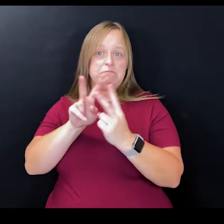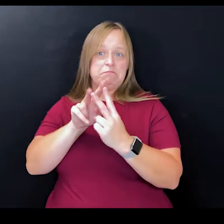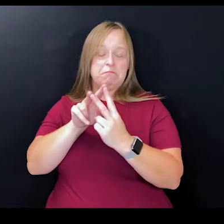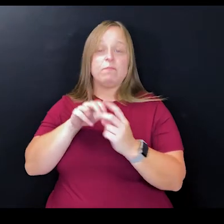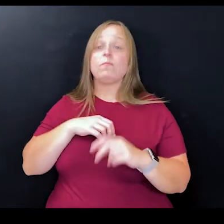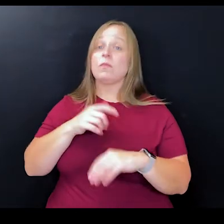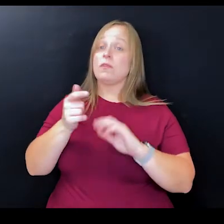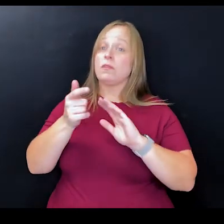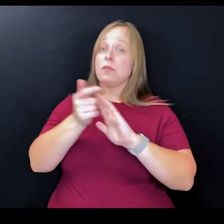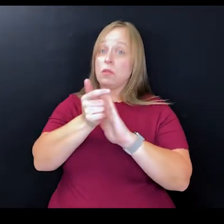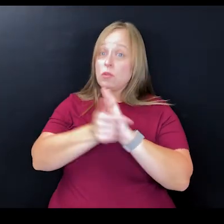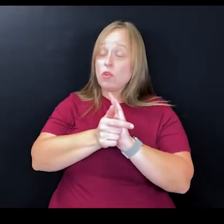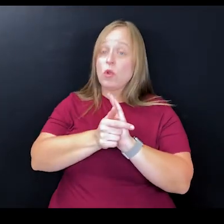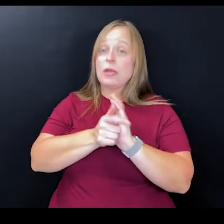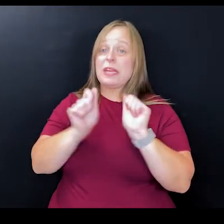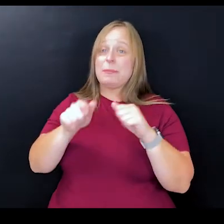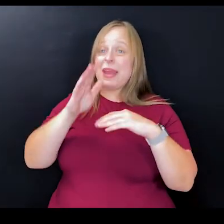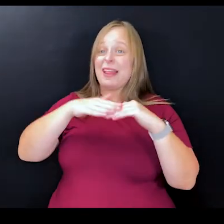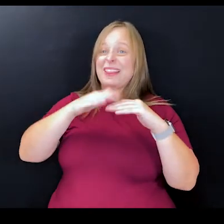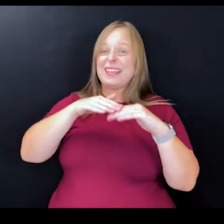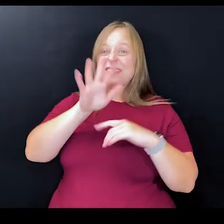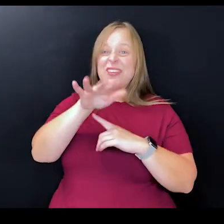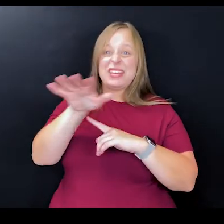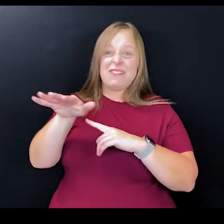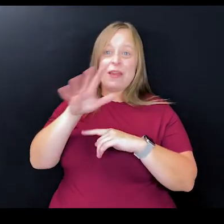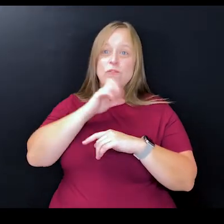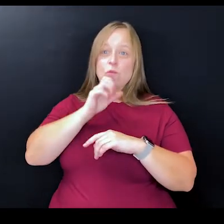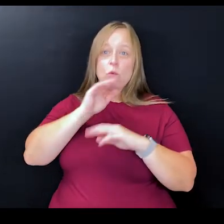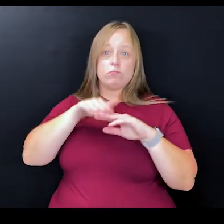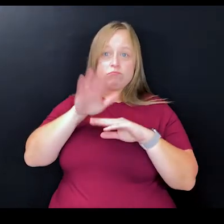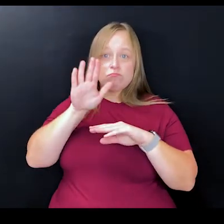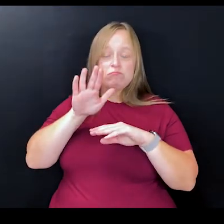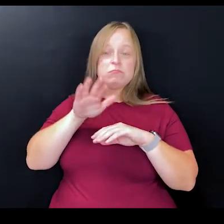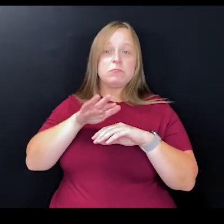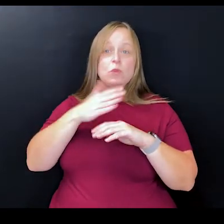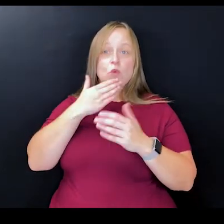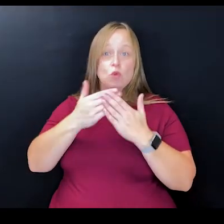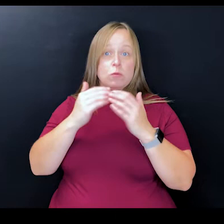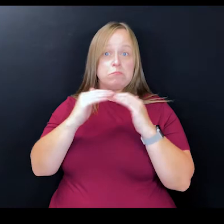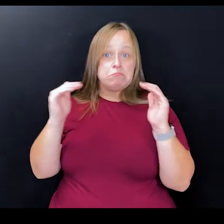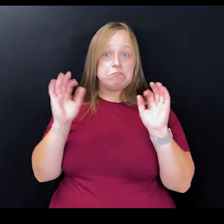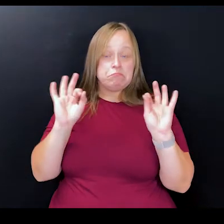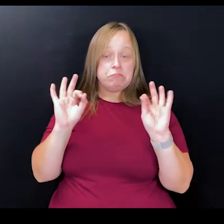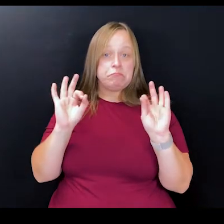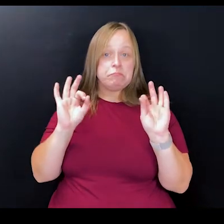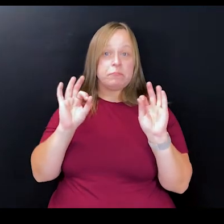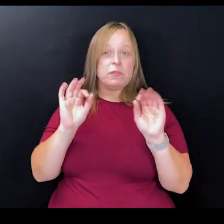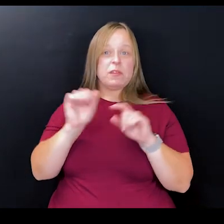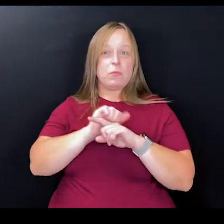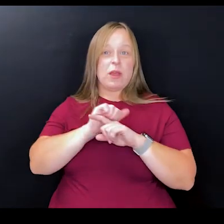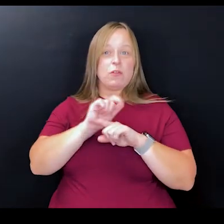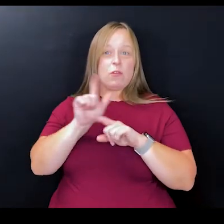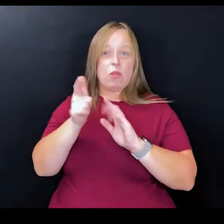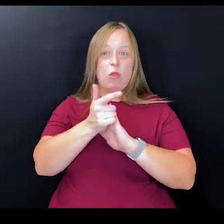The attorney needs to be at least 55 years old, in good standing and have practiced law